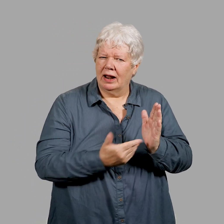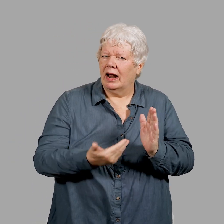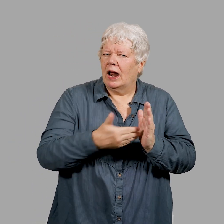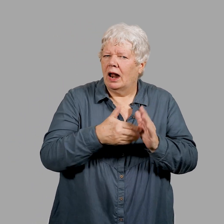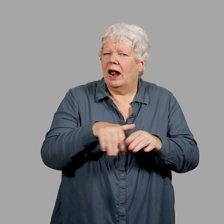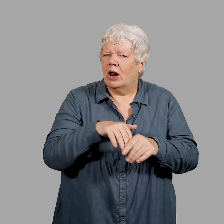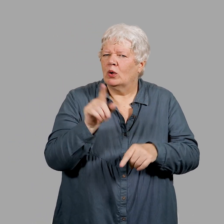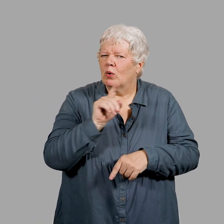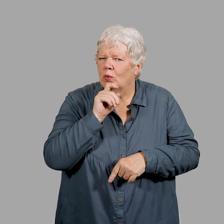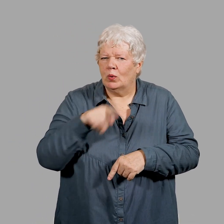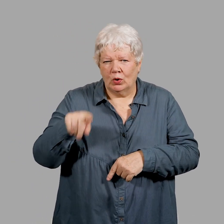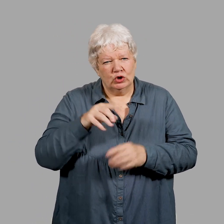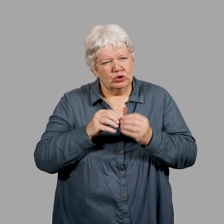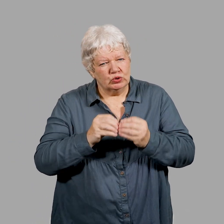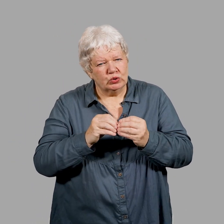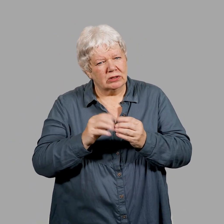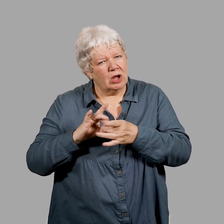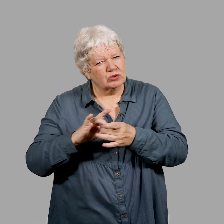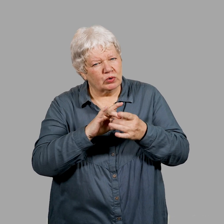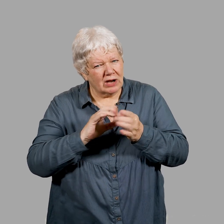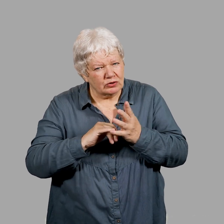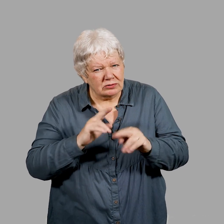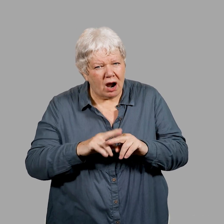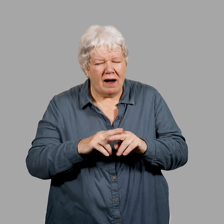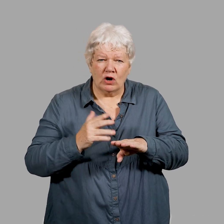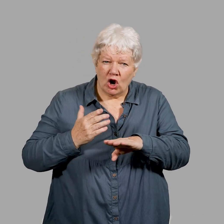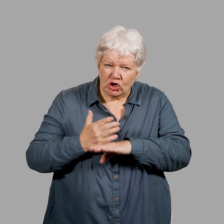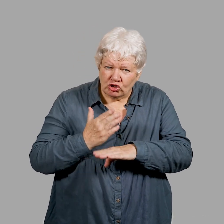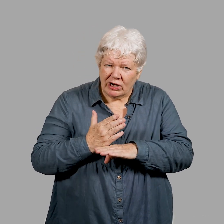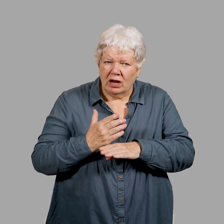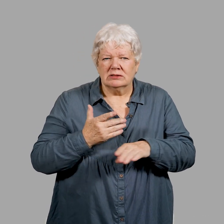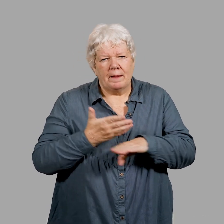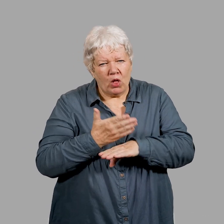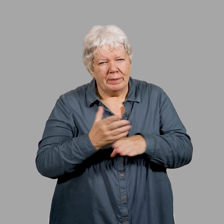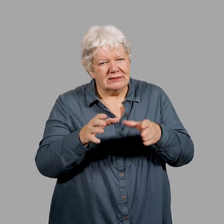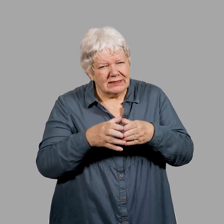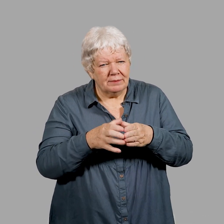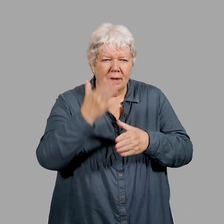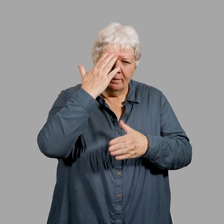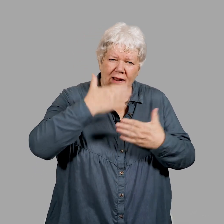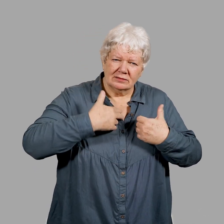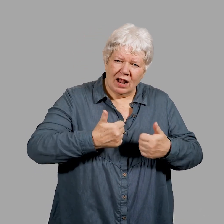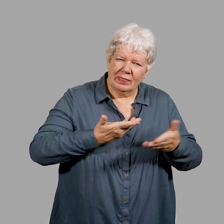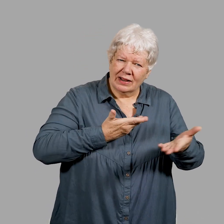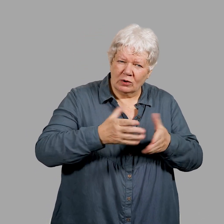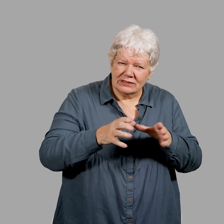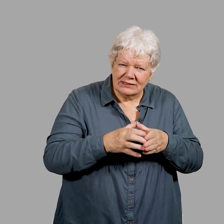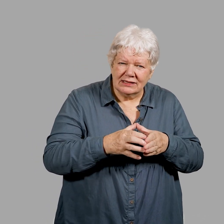This also includes our student association staff, careers and employability team, mental health and counselling team,